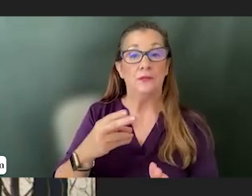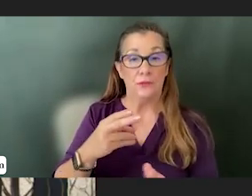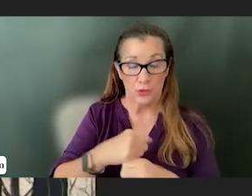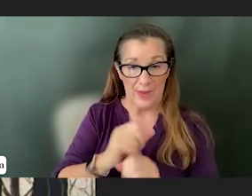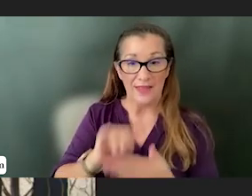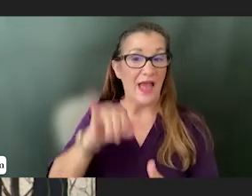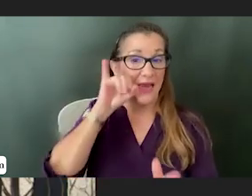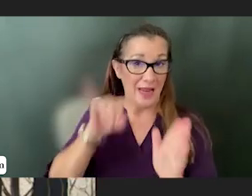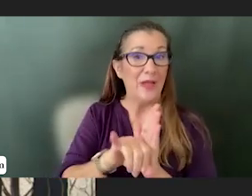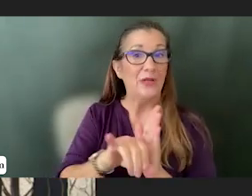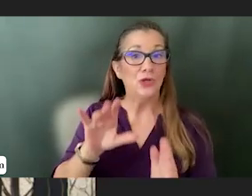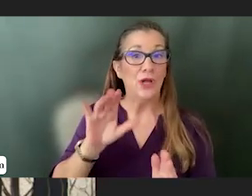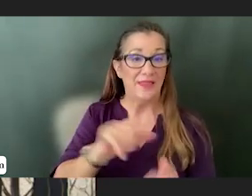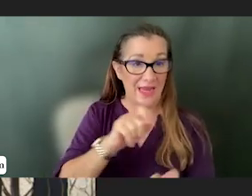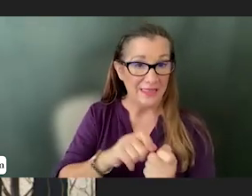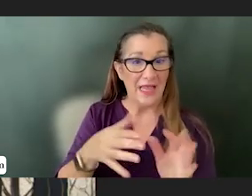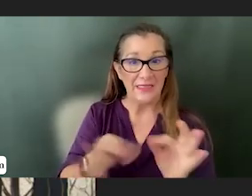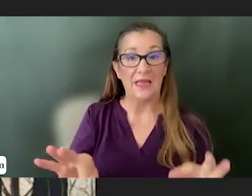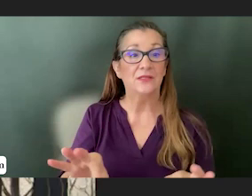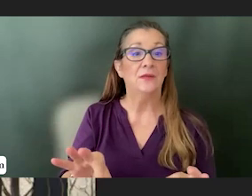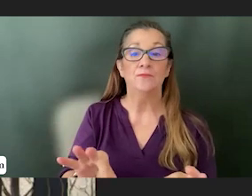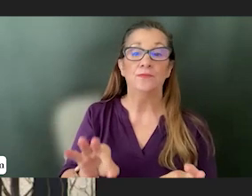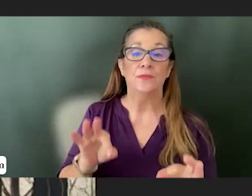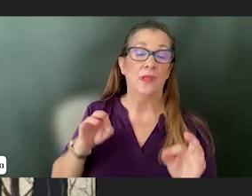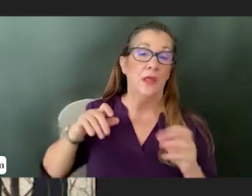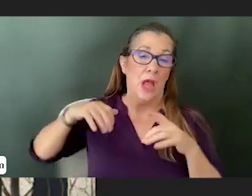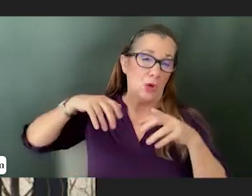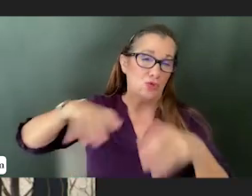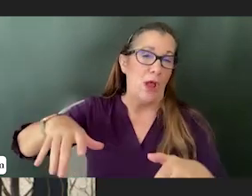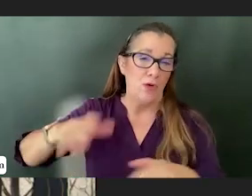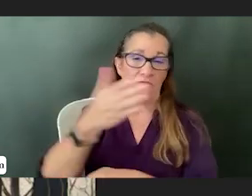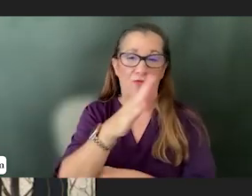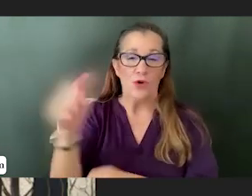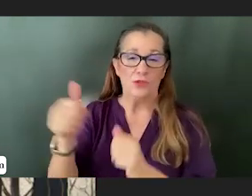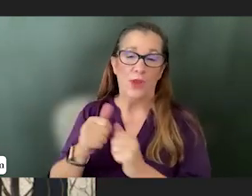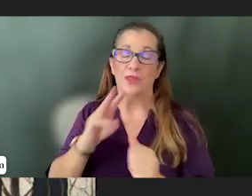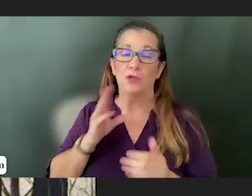And that exact text was a crowded forest with a stream and a woodpecker.